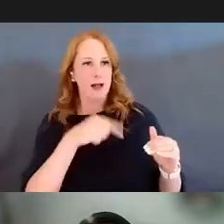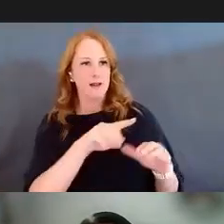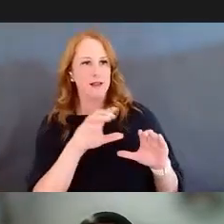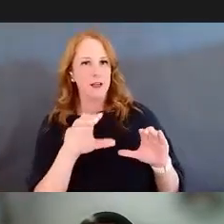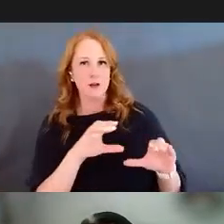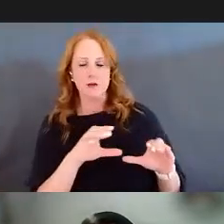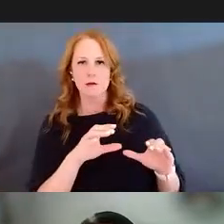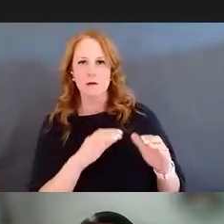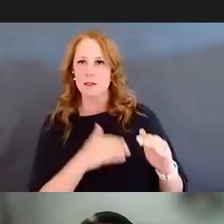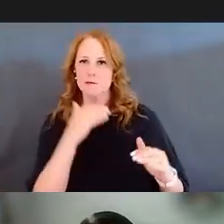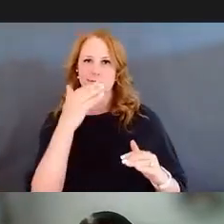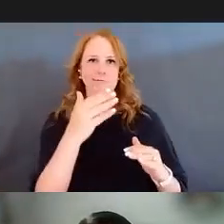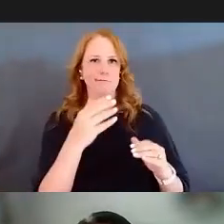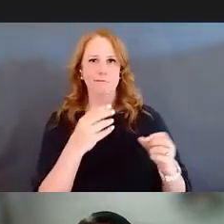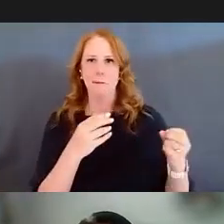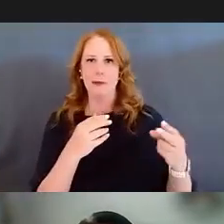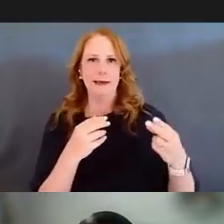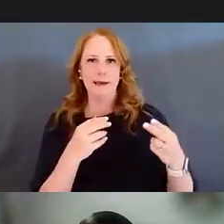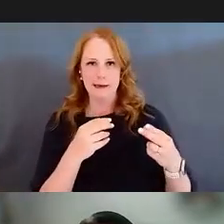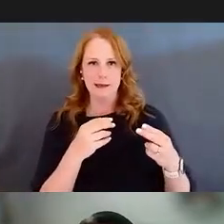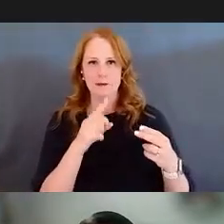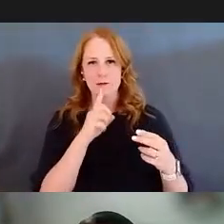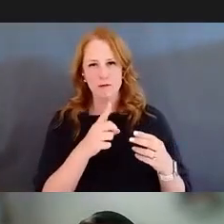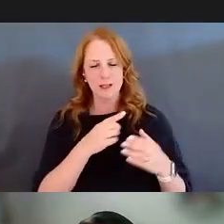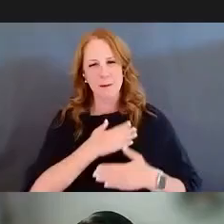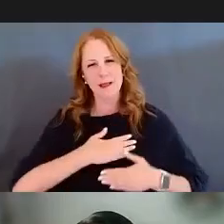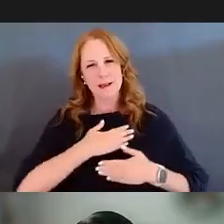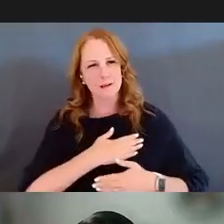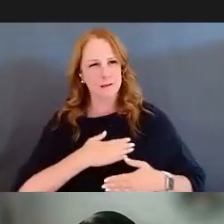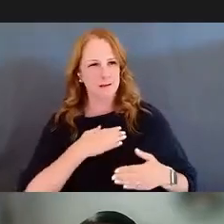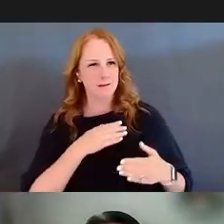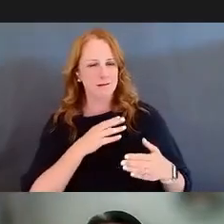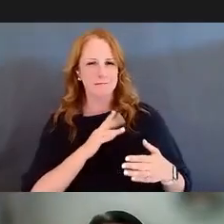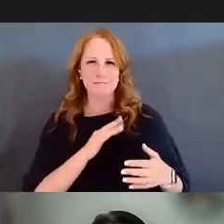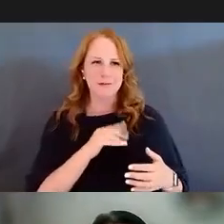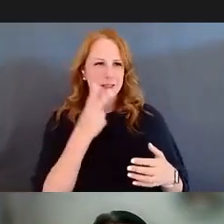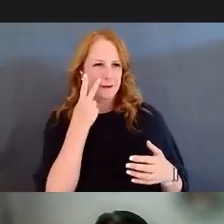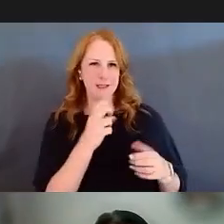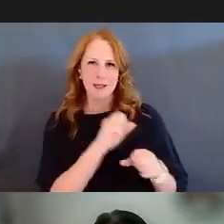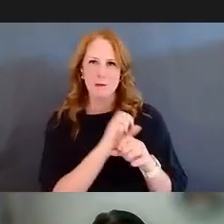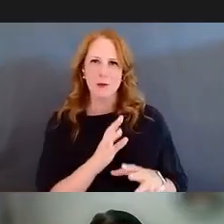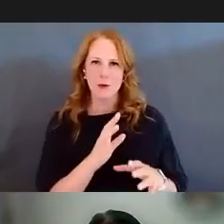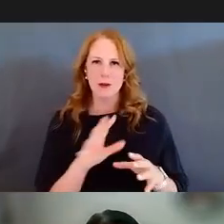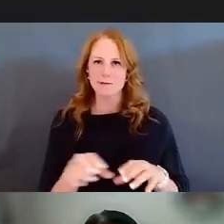has been such a gift and such a pleasure to see an employer step into it in a really amazing fashion.